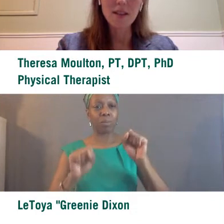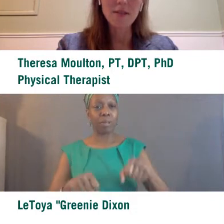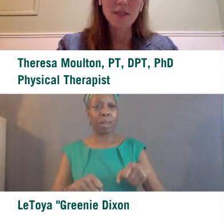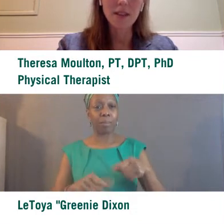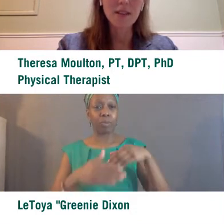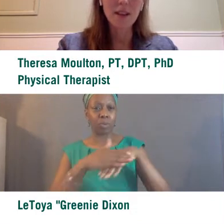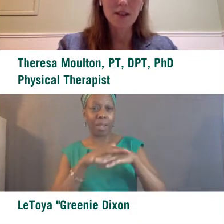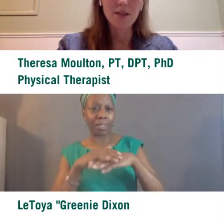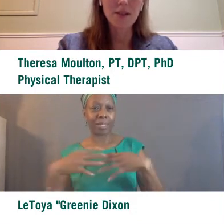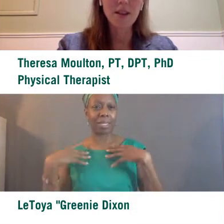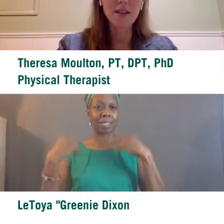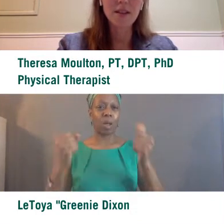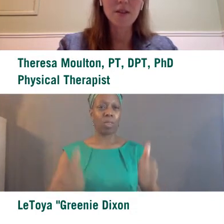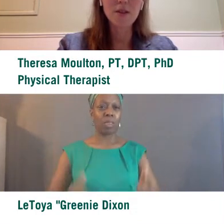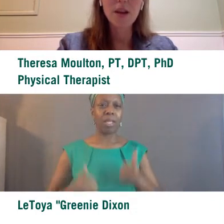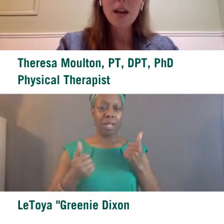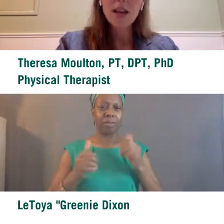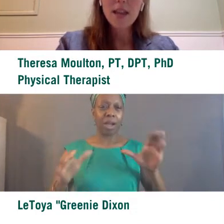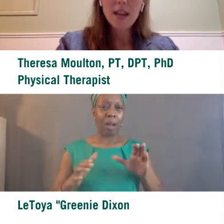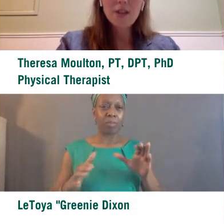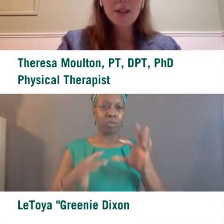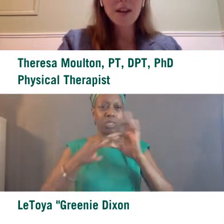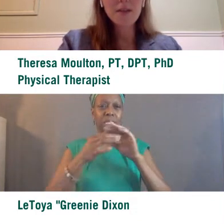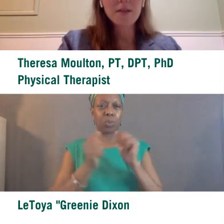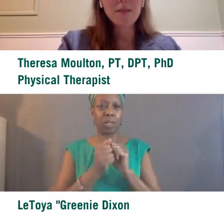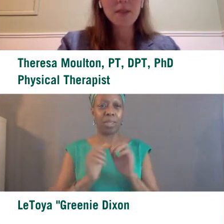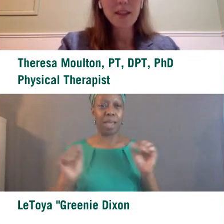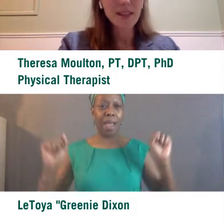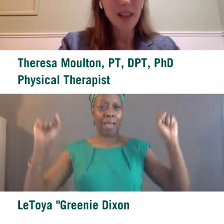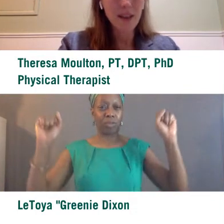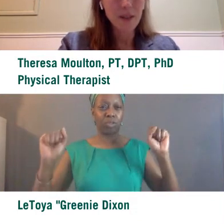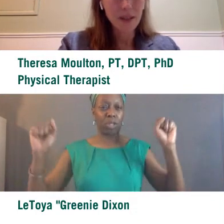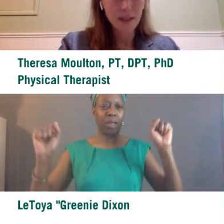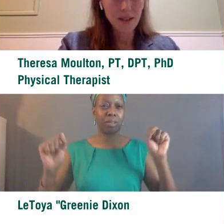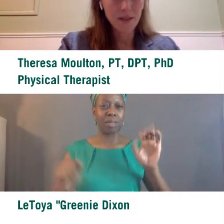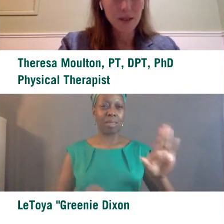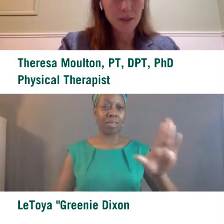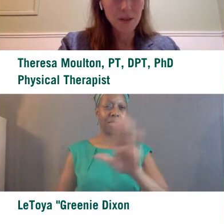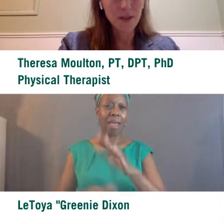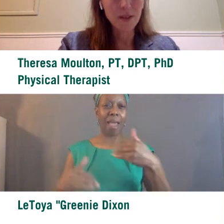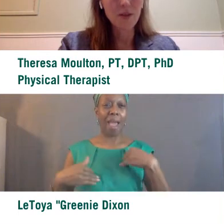As it relates to exercise. And so they actually have some really nice advocacy resources.